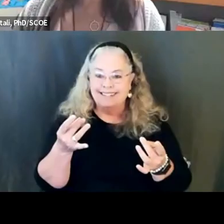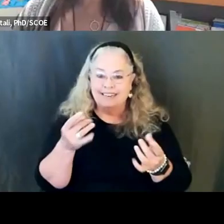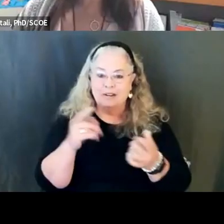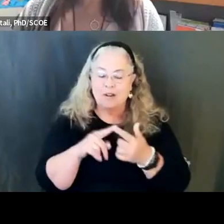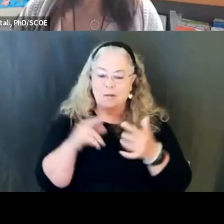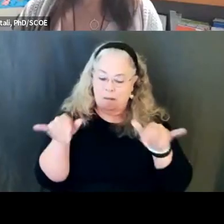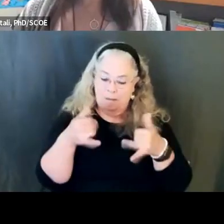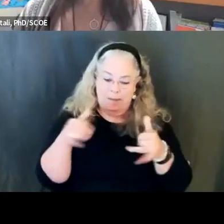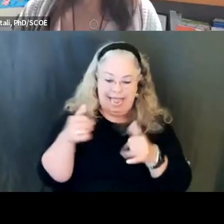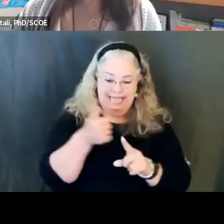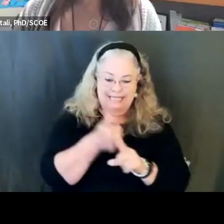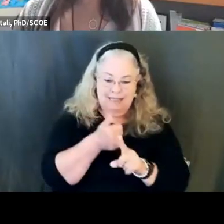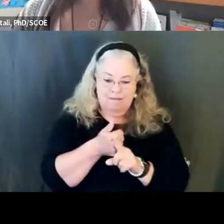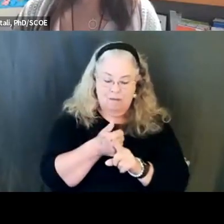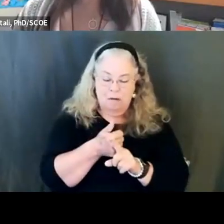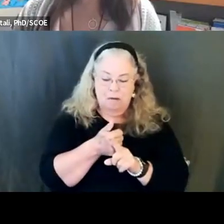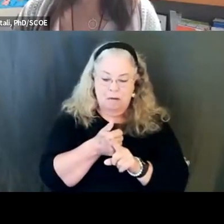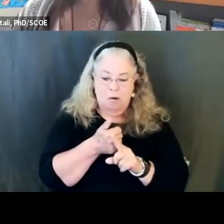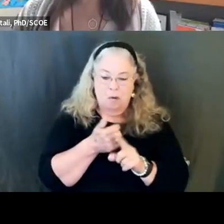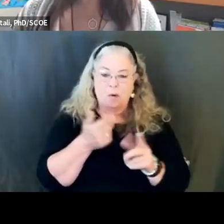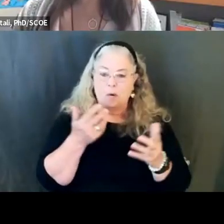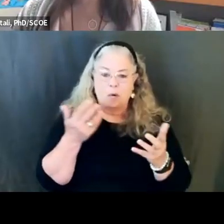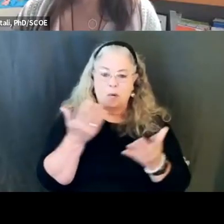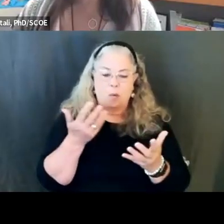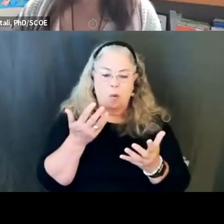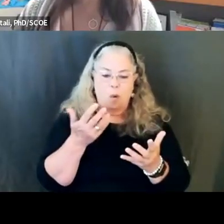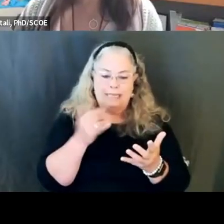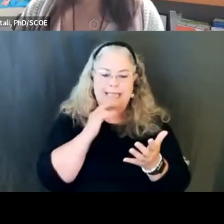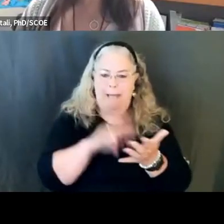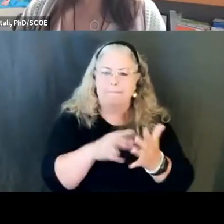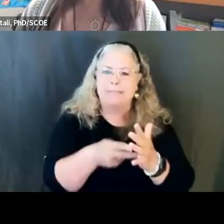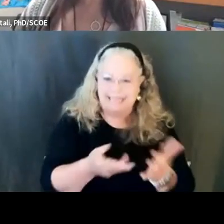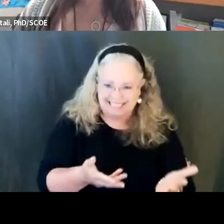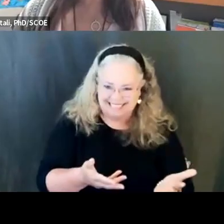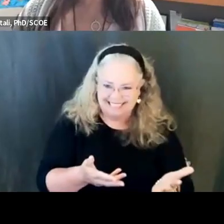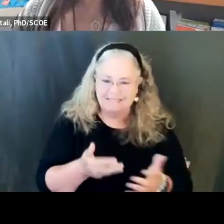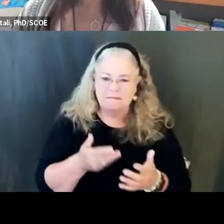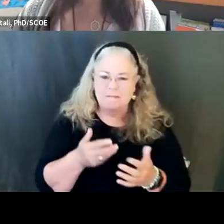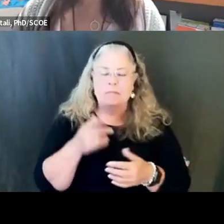itself ends up being “What are we? What does that really mean?” So I everything that you said Julie